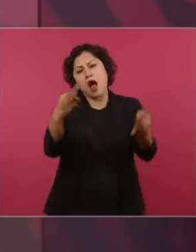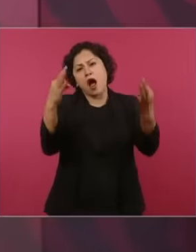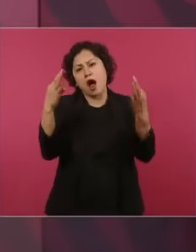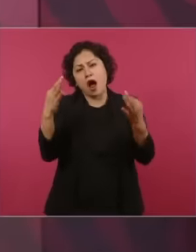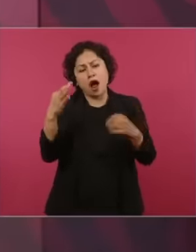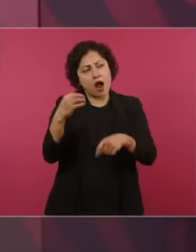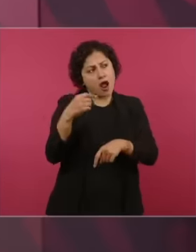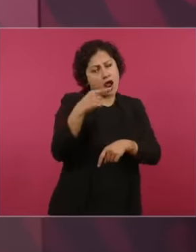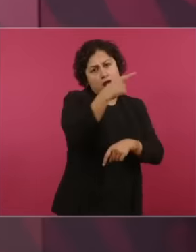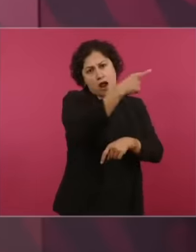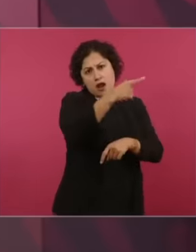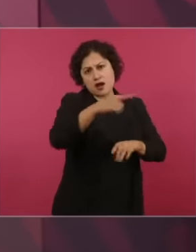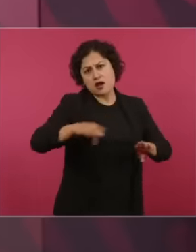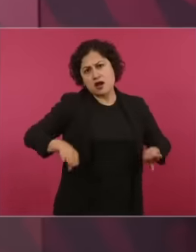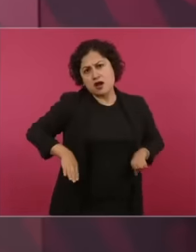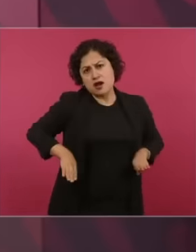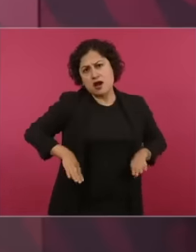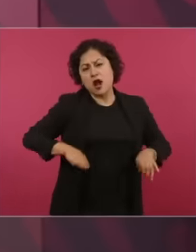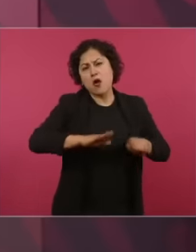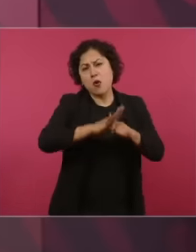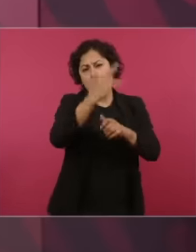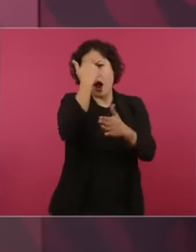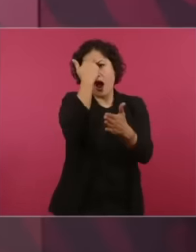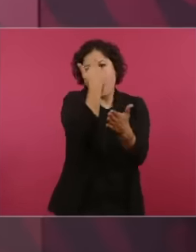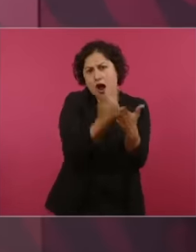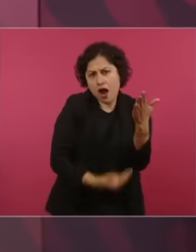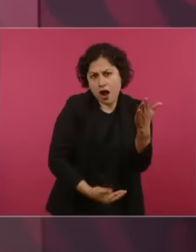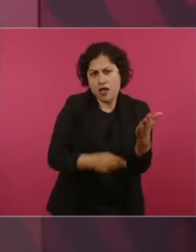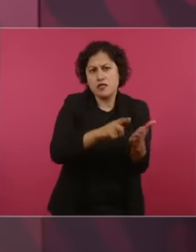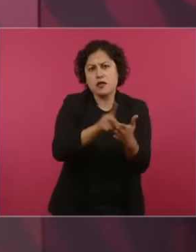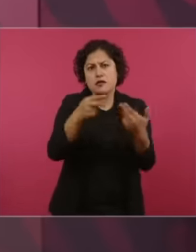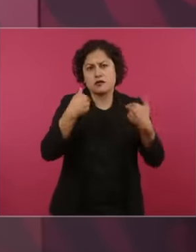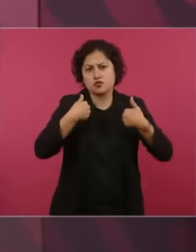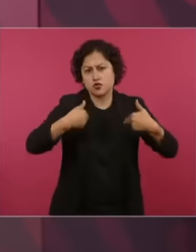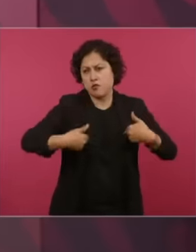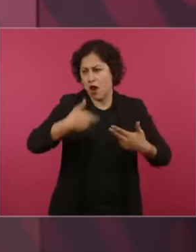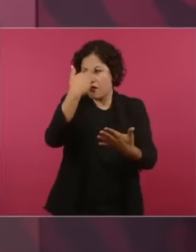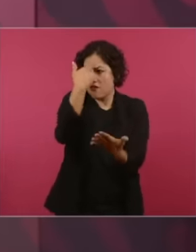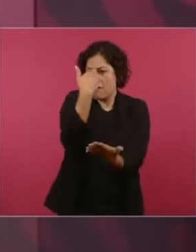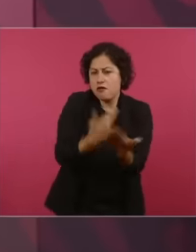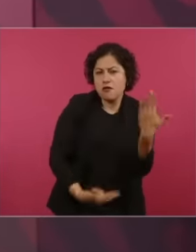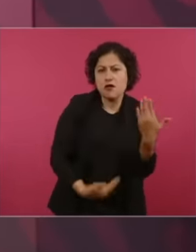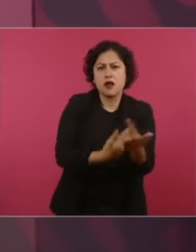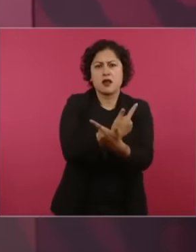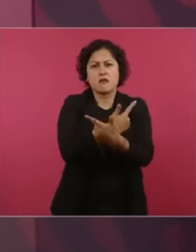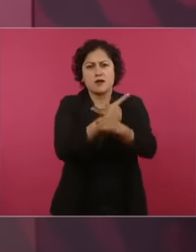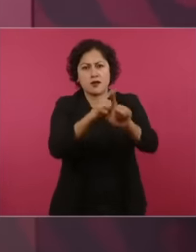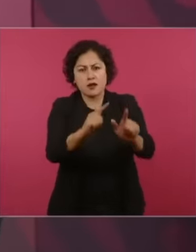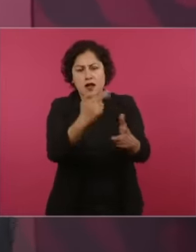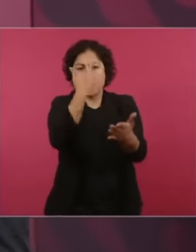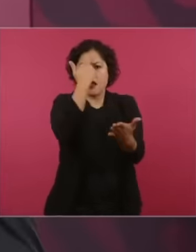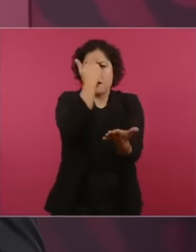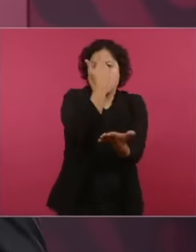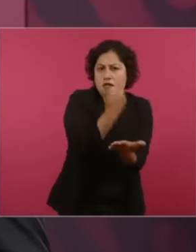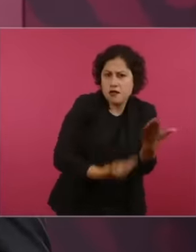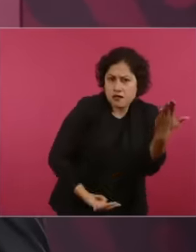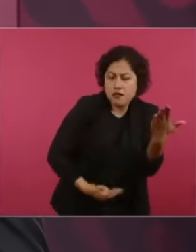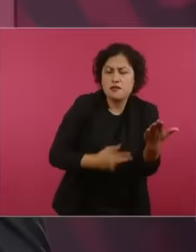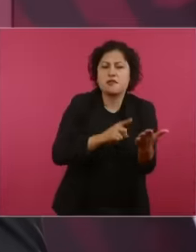freedoms and that I already treat freedom as an